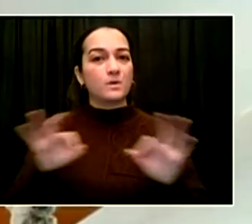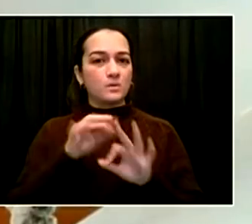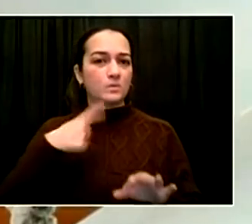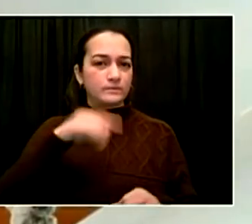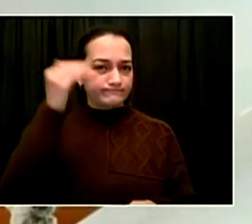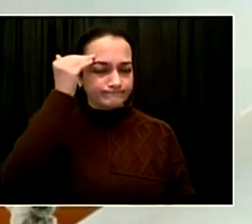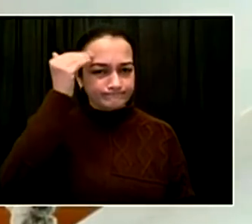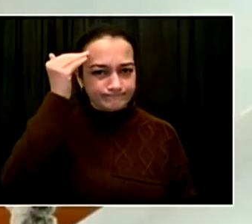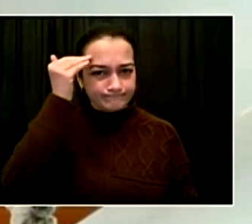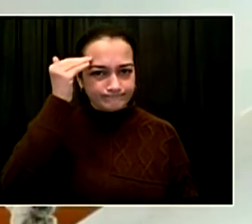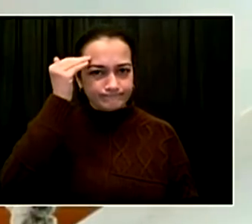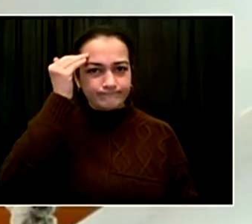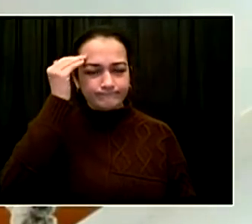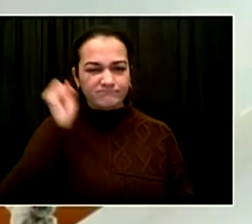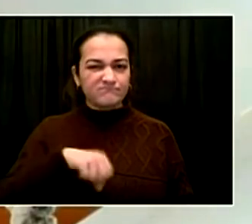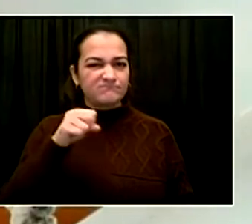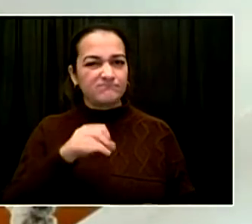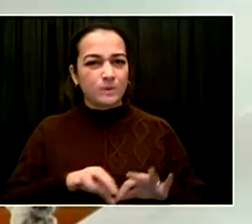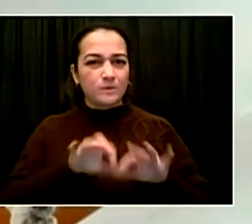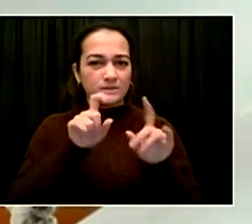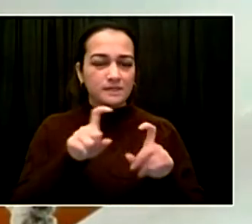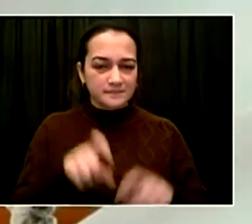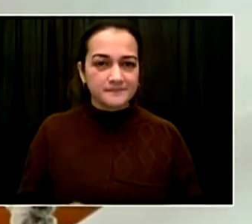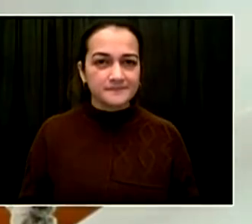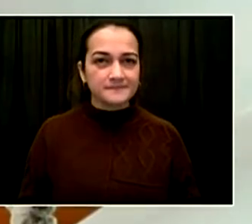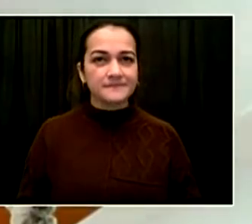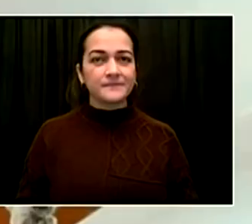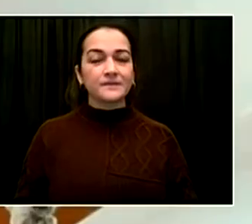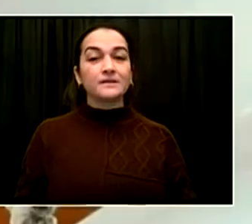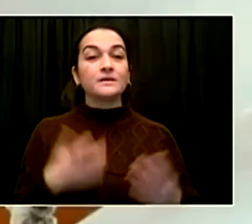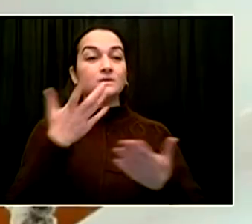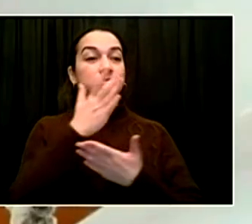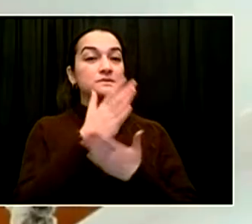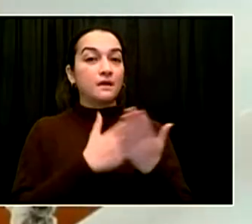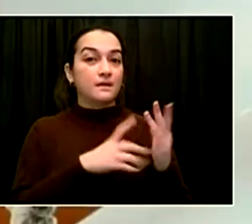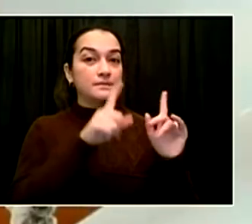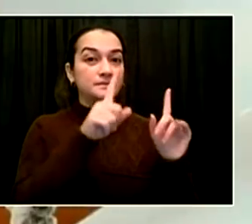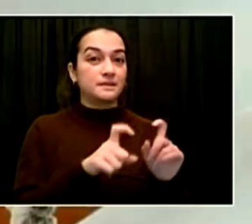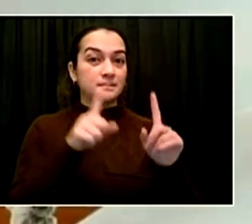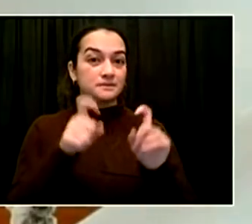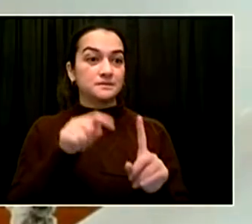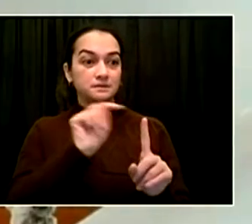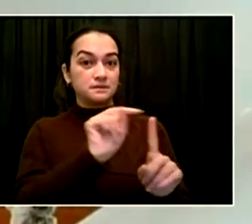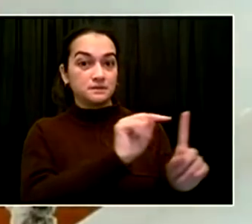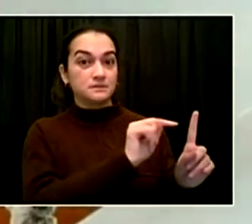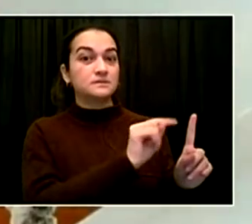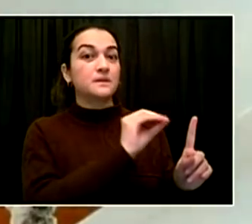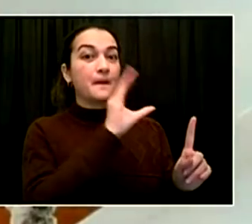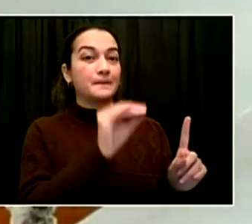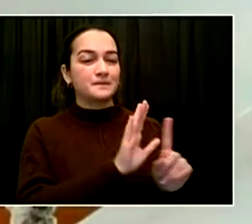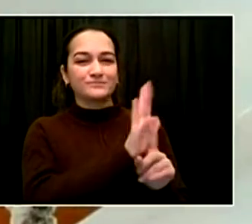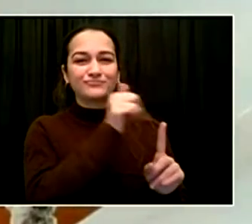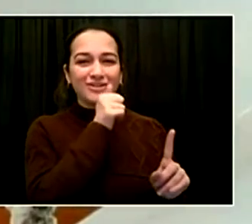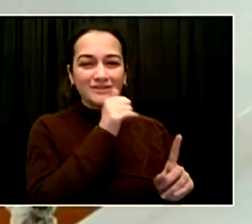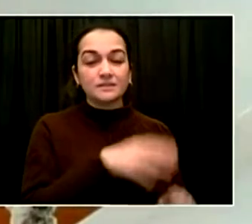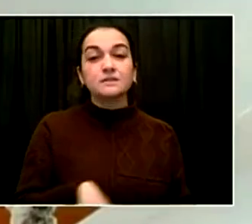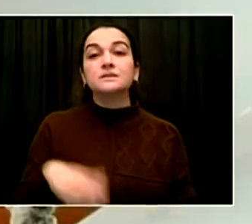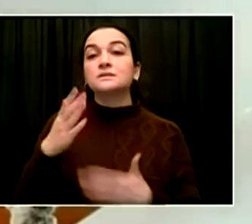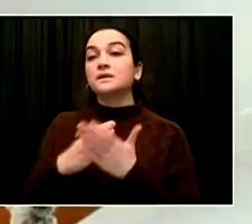THERE'S ANY VENDORS IN NEW YORK CITY AND NOT ALL FALL UNDER TEST AND TRACE AND THERE WERE A